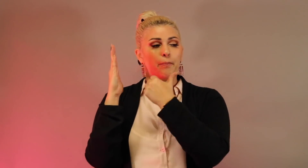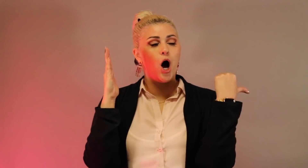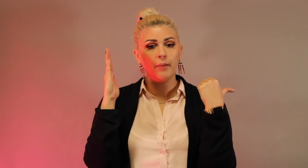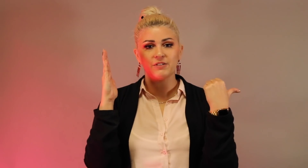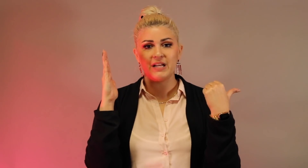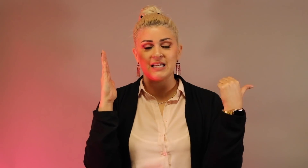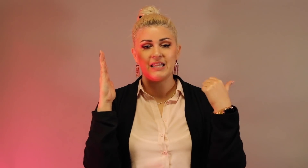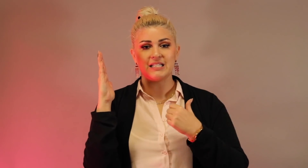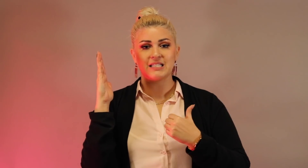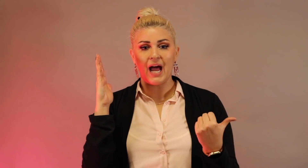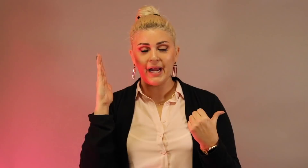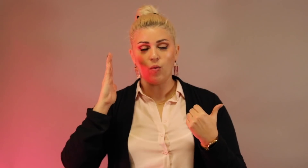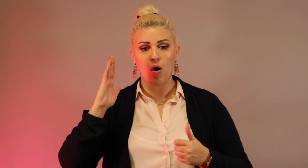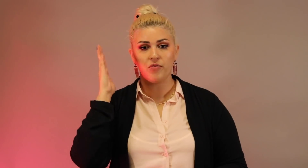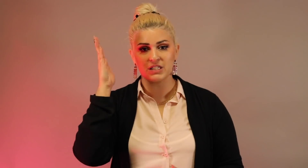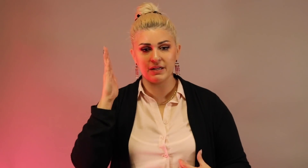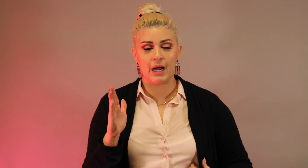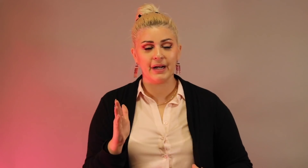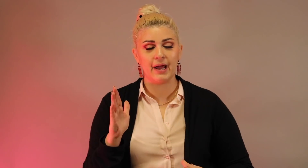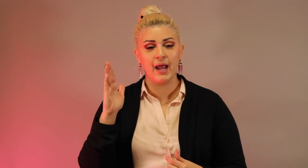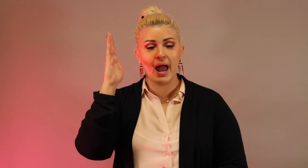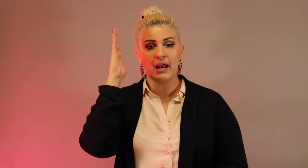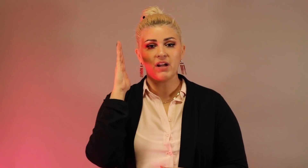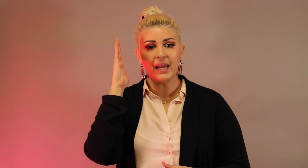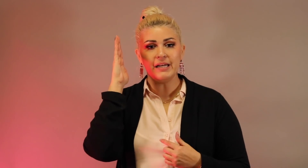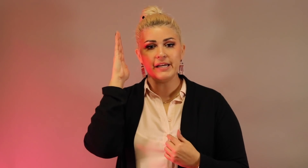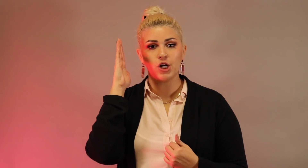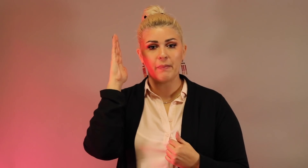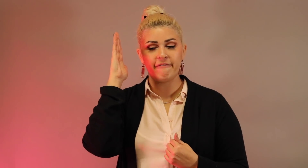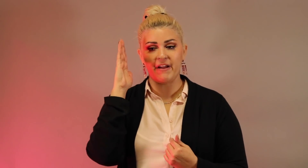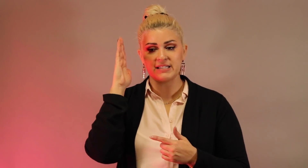your palm is facing the side wall, this is my dominant hand, and I've got it near my face.